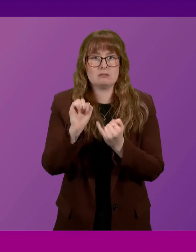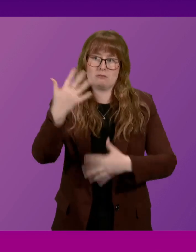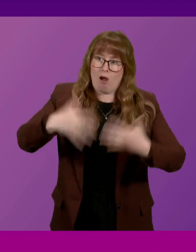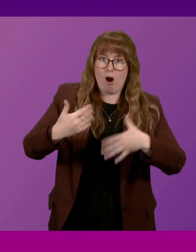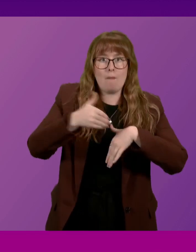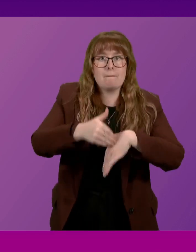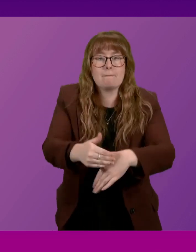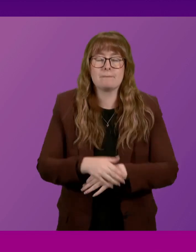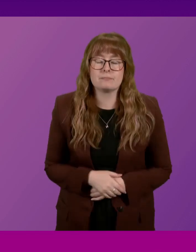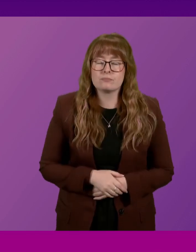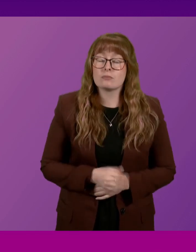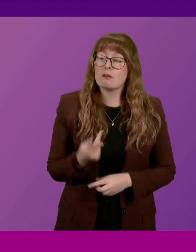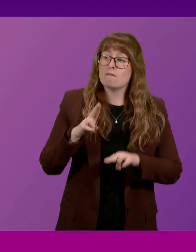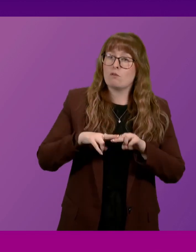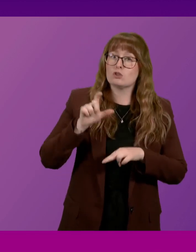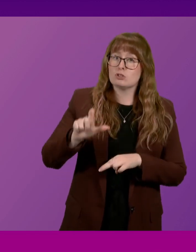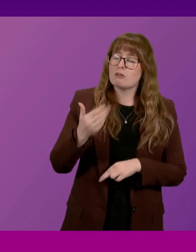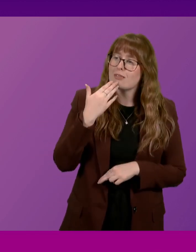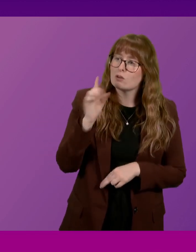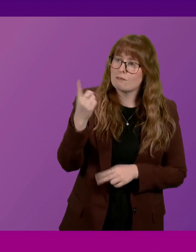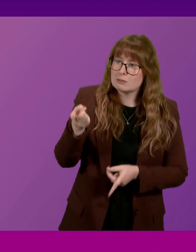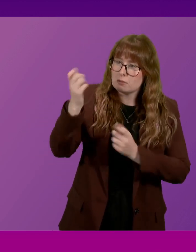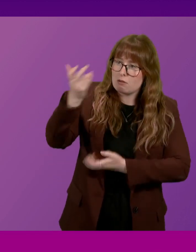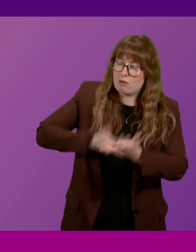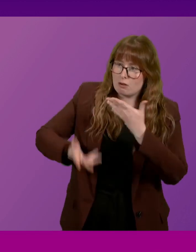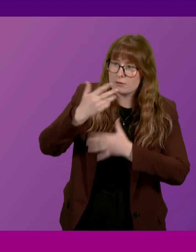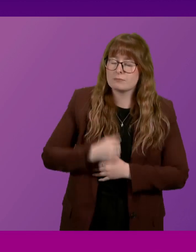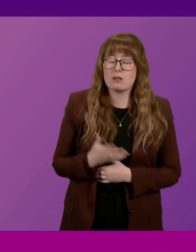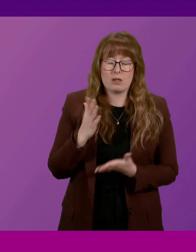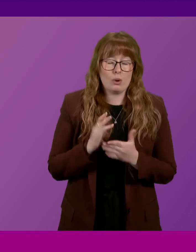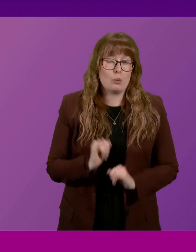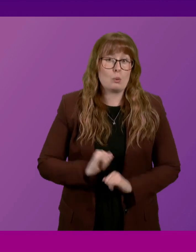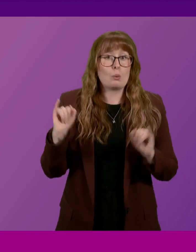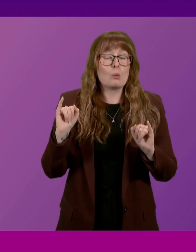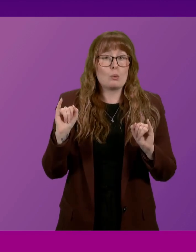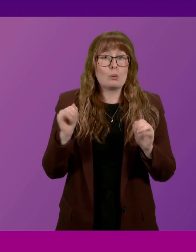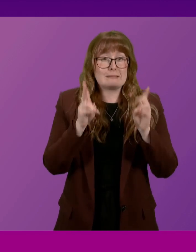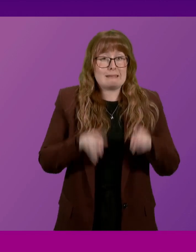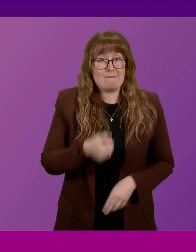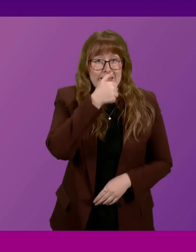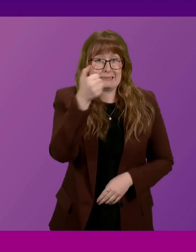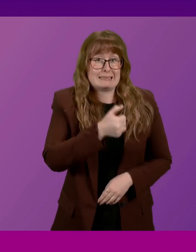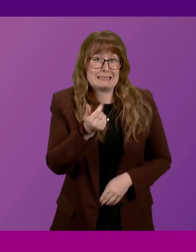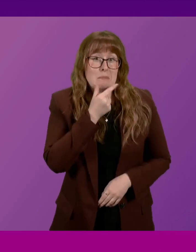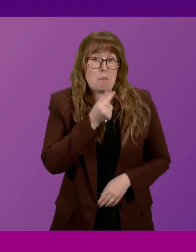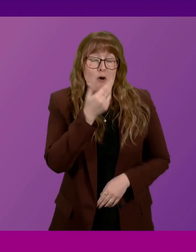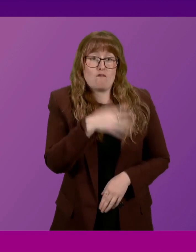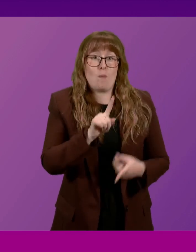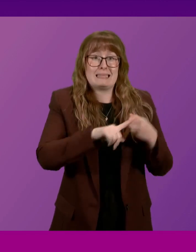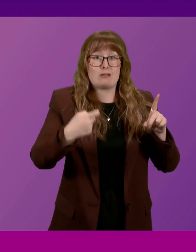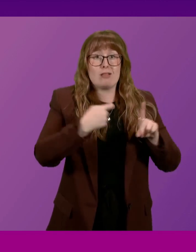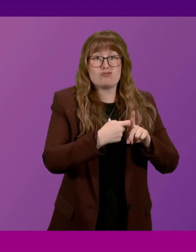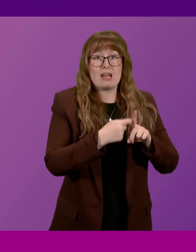Following the tragic death of a 16-year-old boy from East Kilbride last week, three young